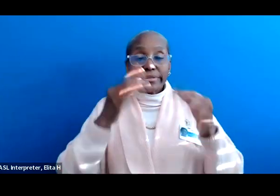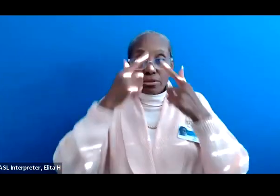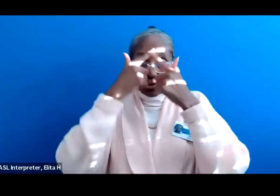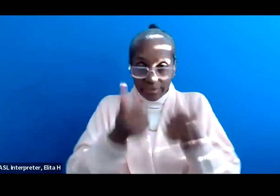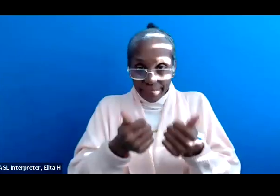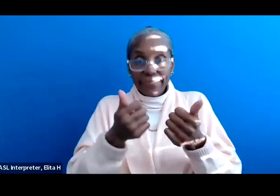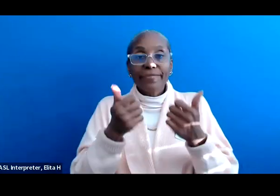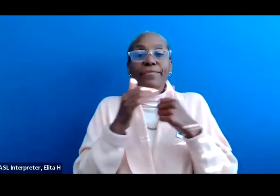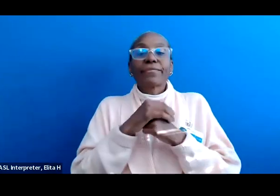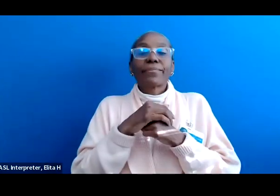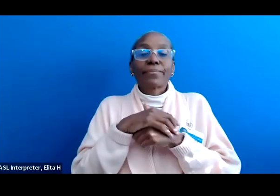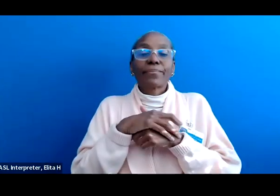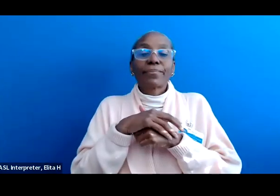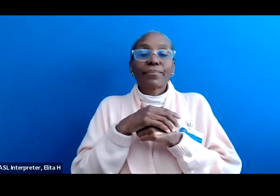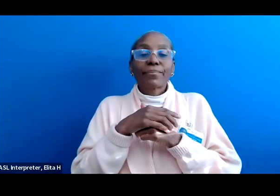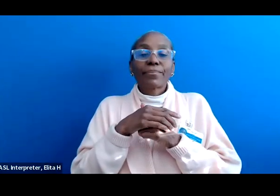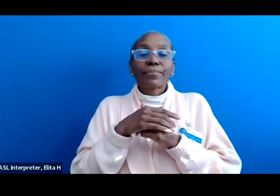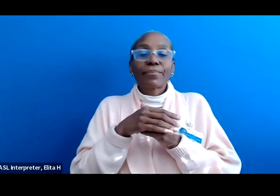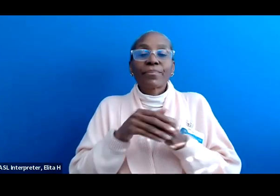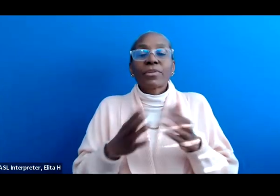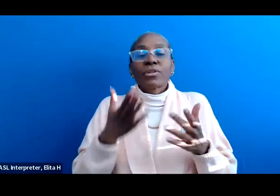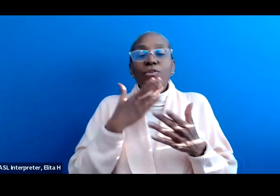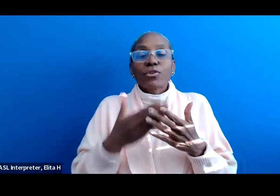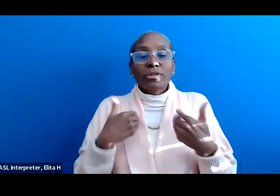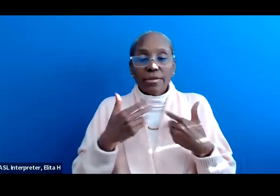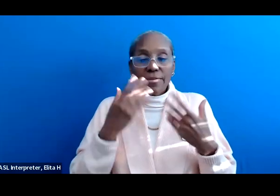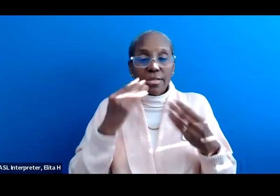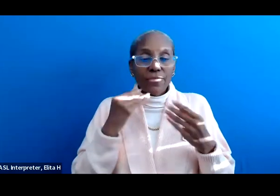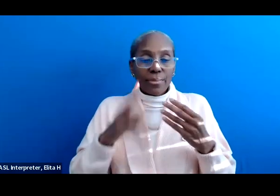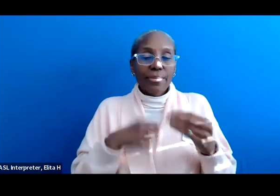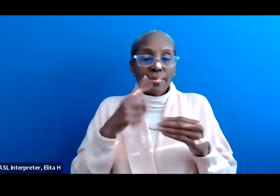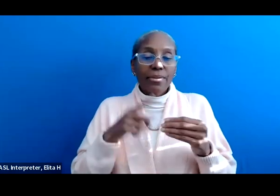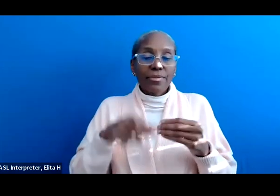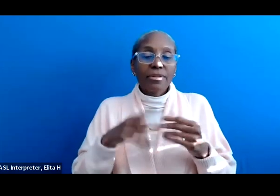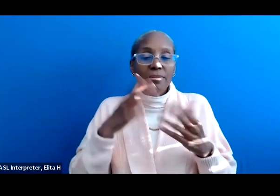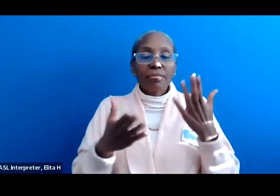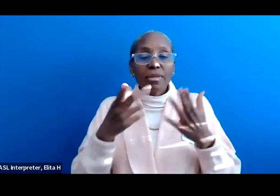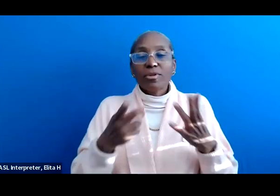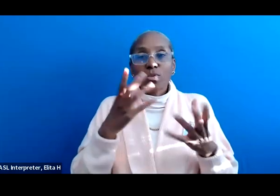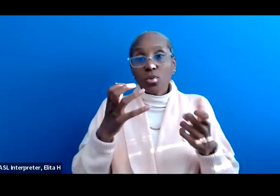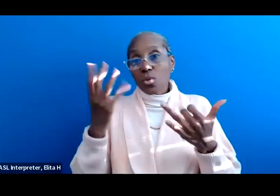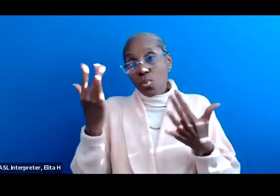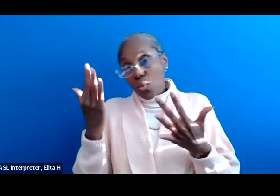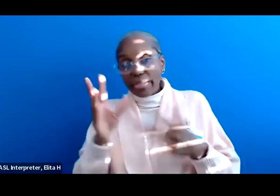But it's always good to have the information about these things because maybe you just want to wait a while and see, or you